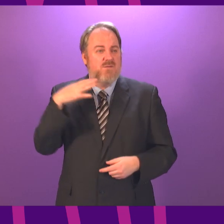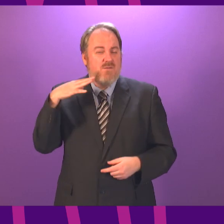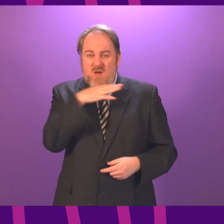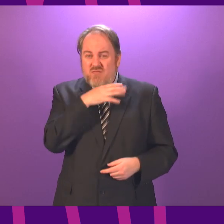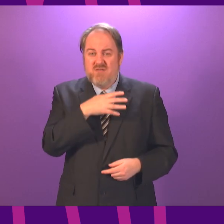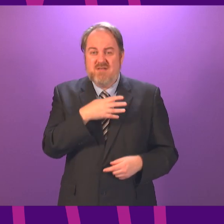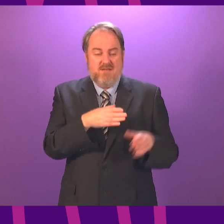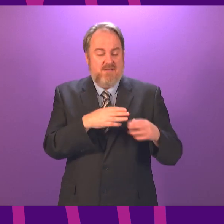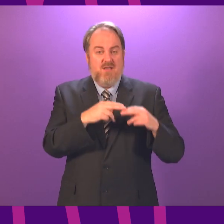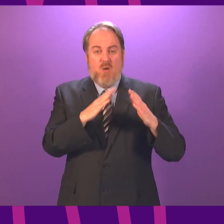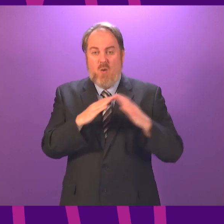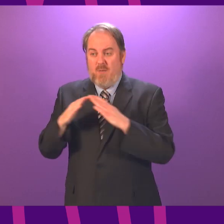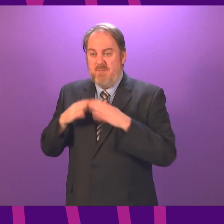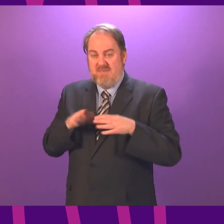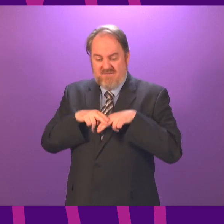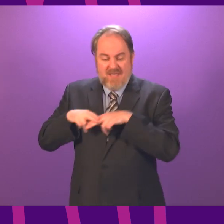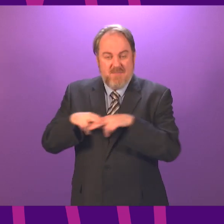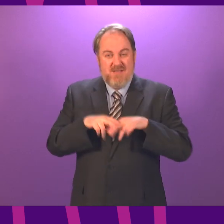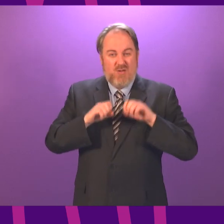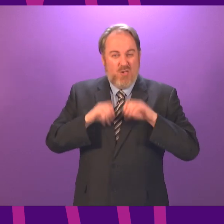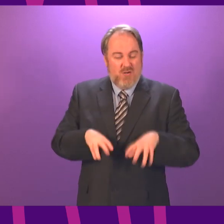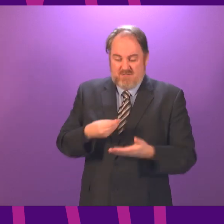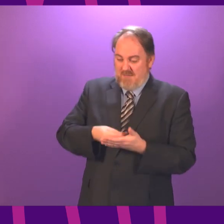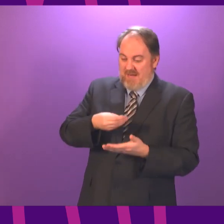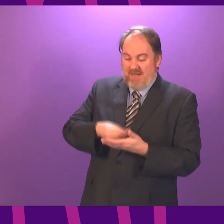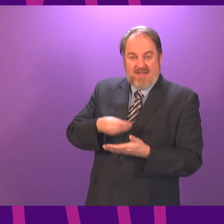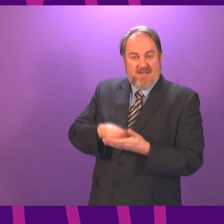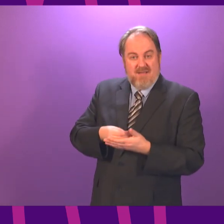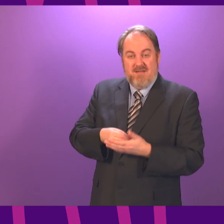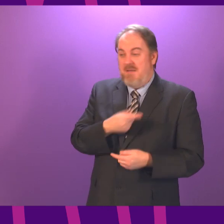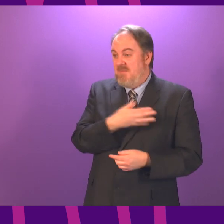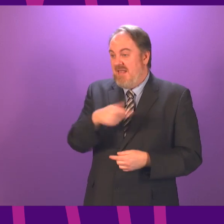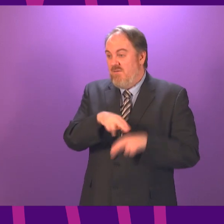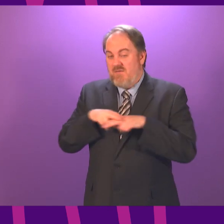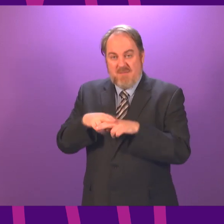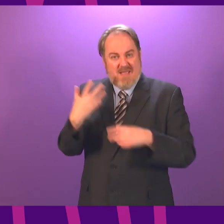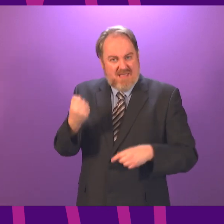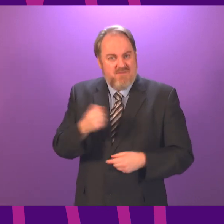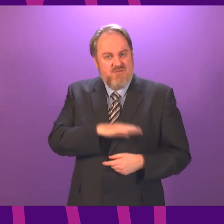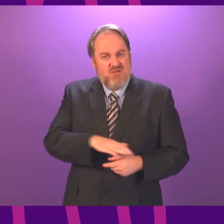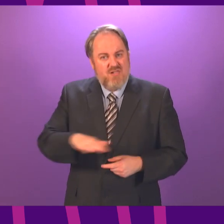average of £50—and 97 per cent of those families have children. It is time that the